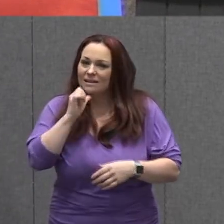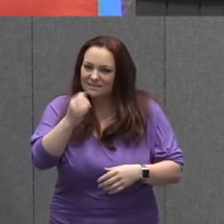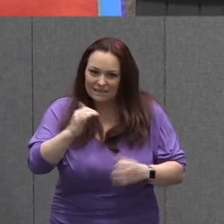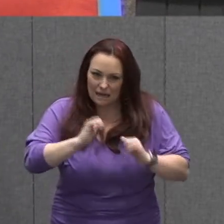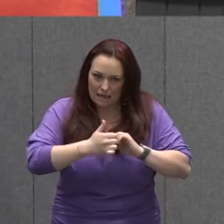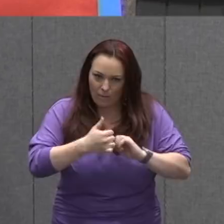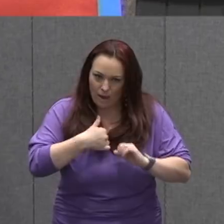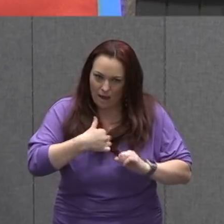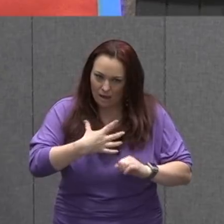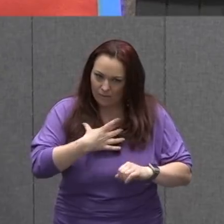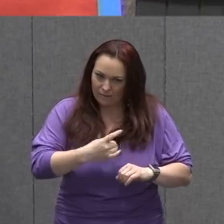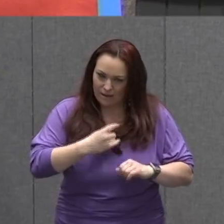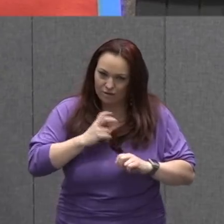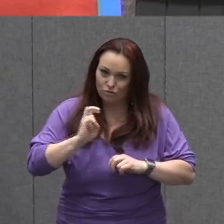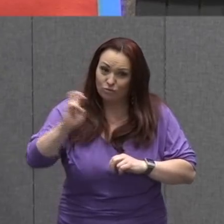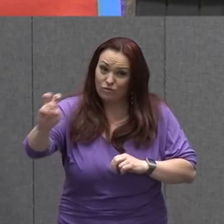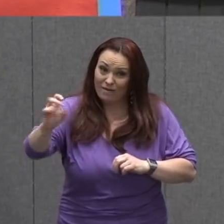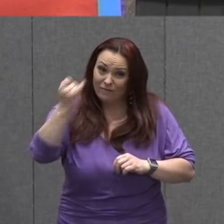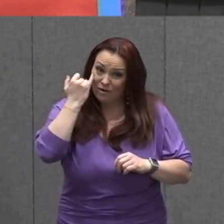if I was a seed. But it works for them.